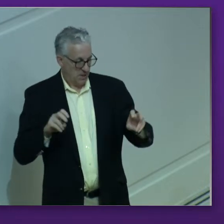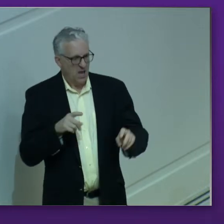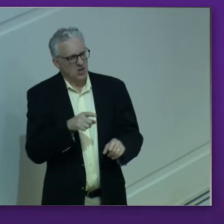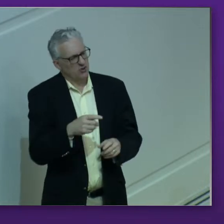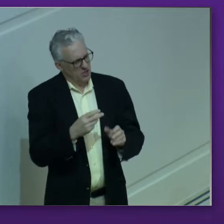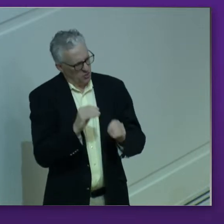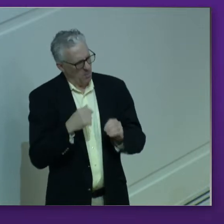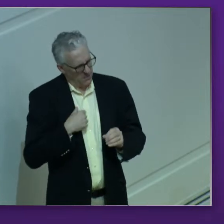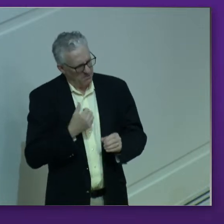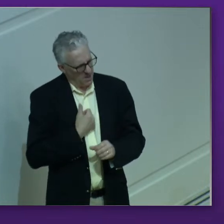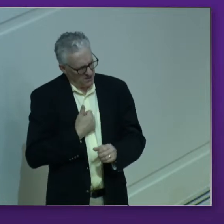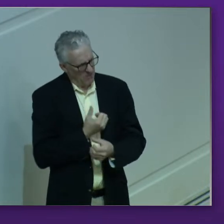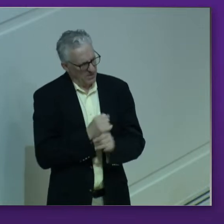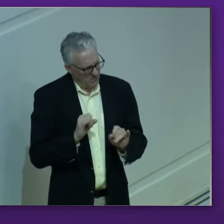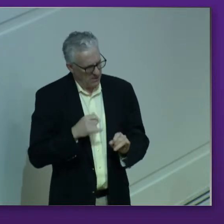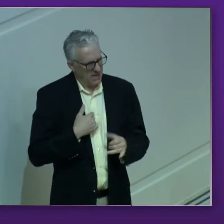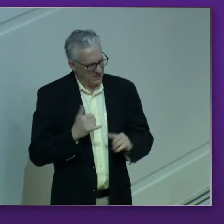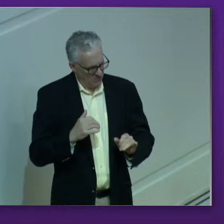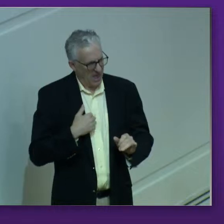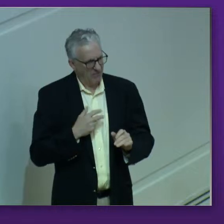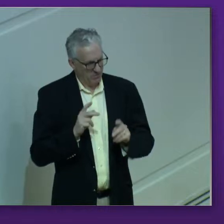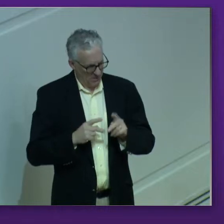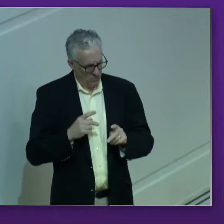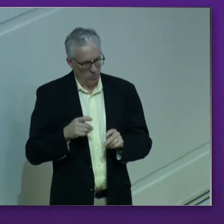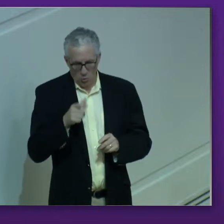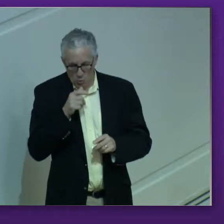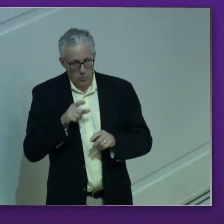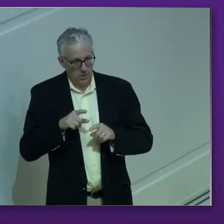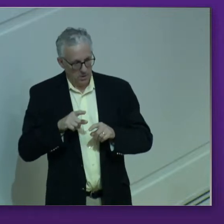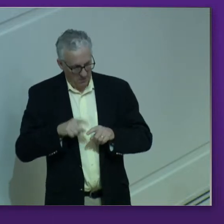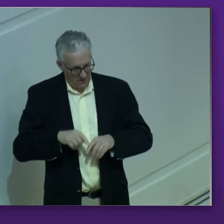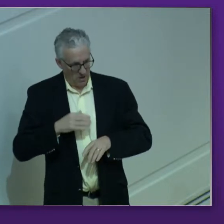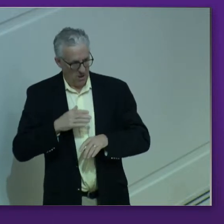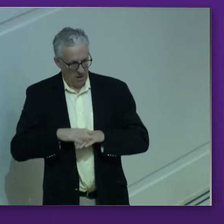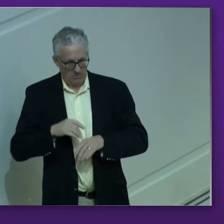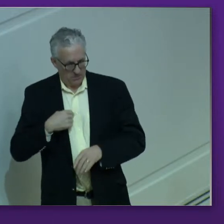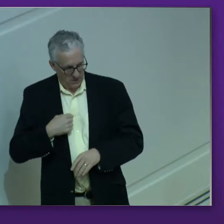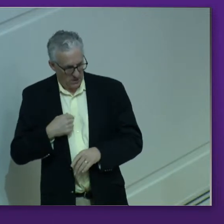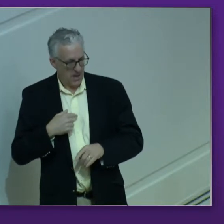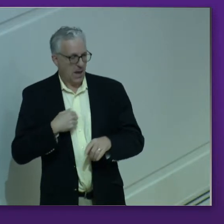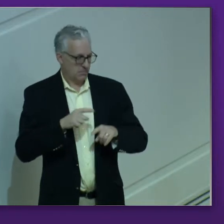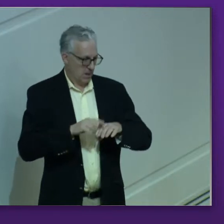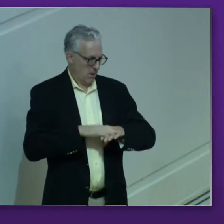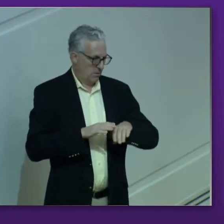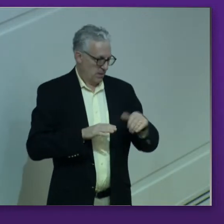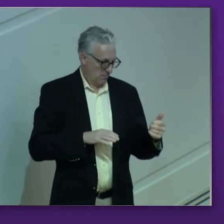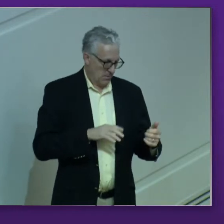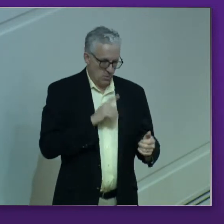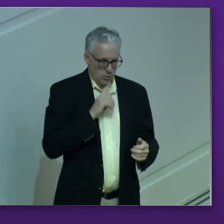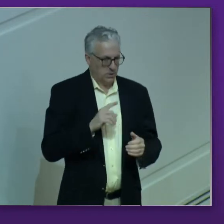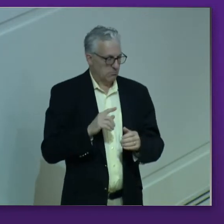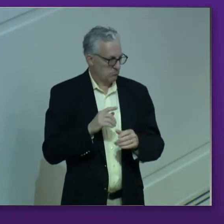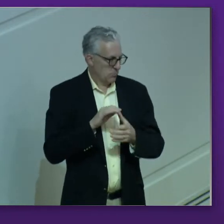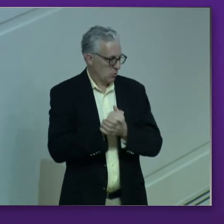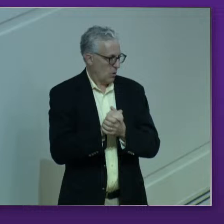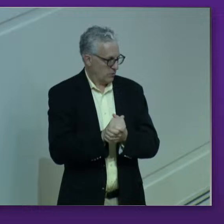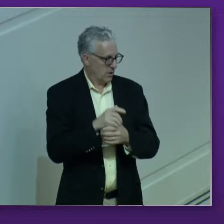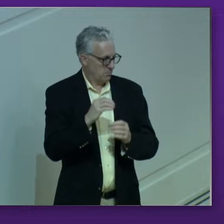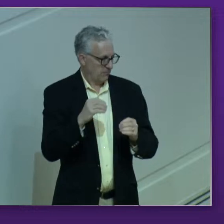REASSURANCE WHILE ALSO